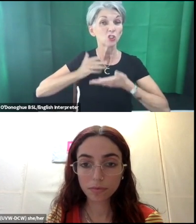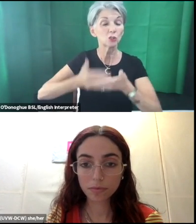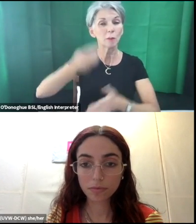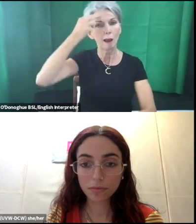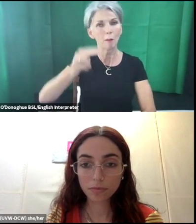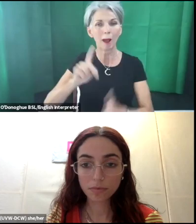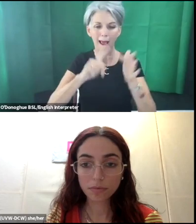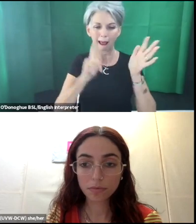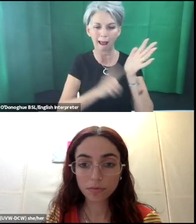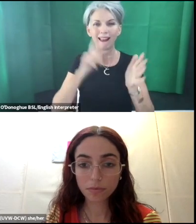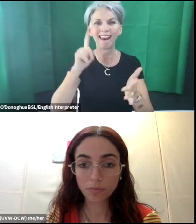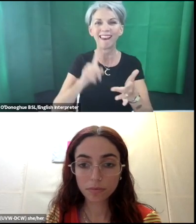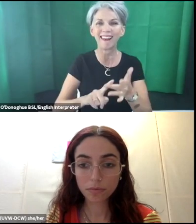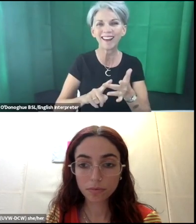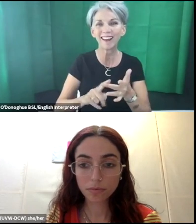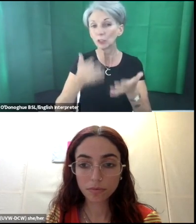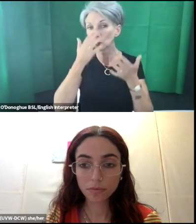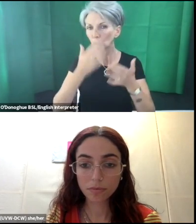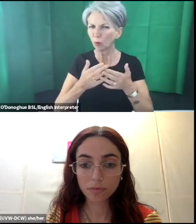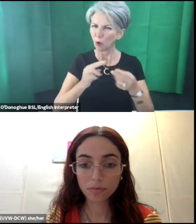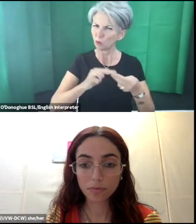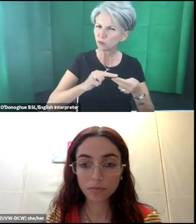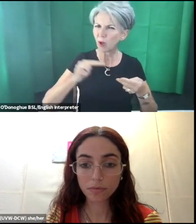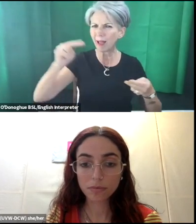For those of you who don't know what Rising Arts Agency does, we are a